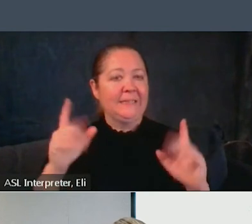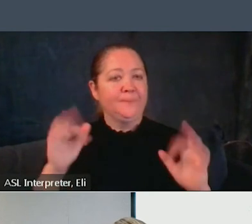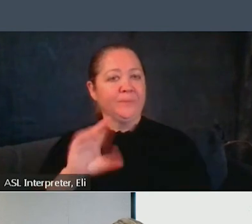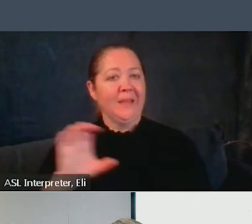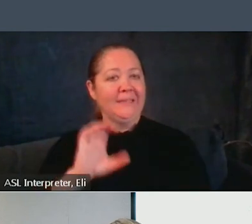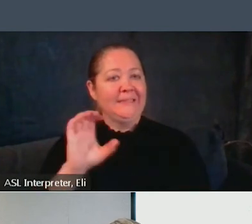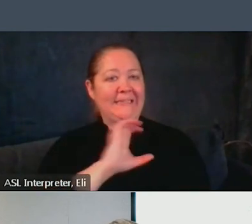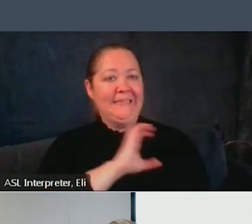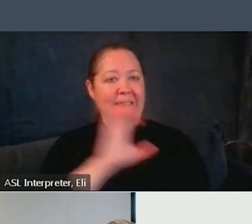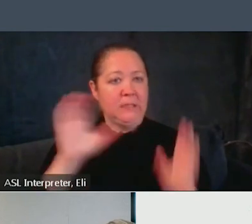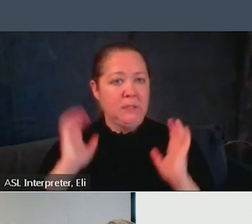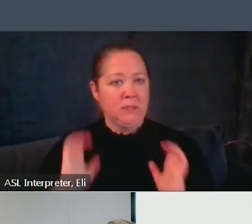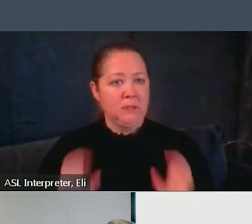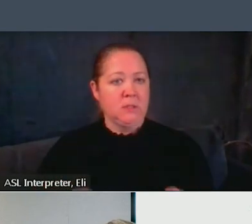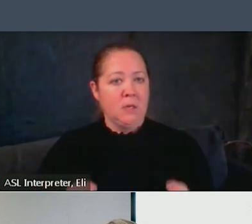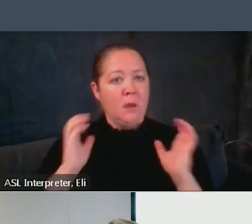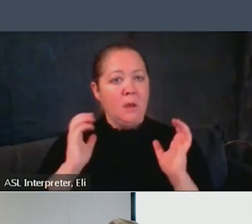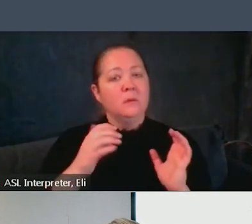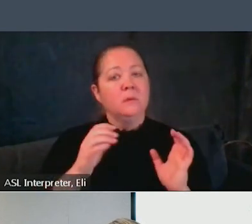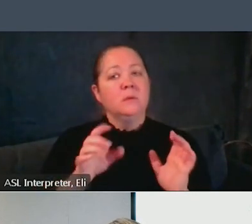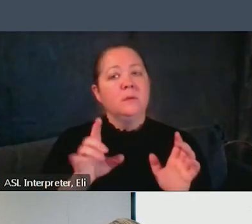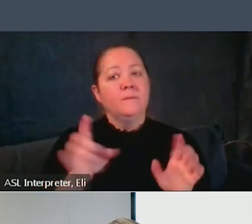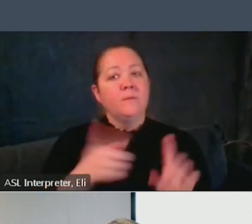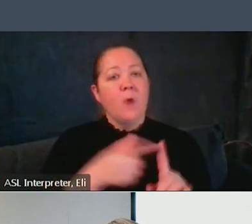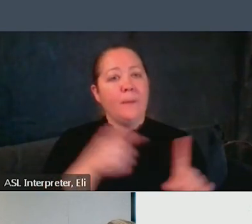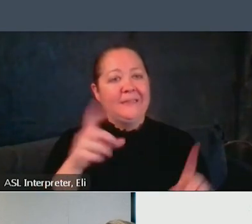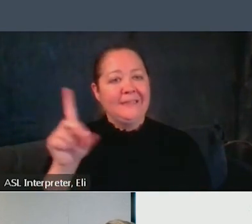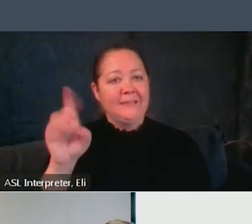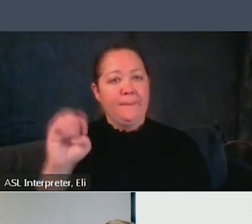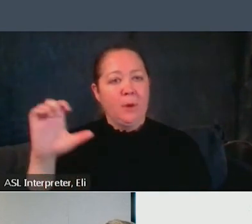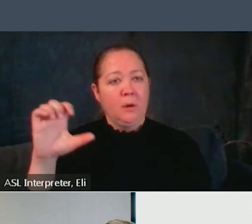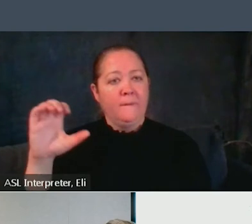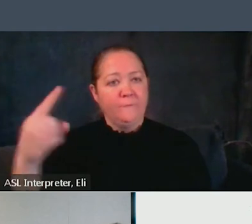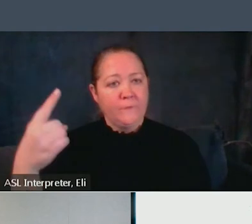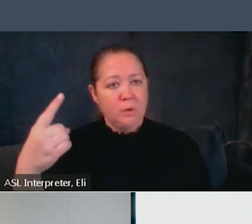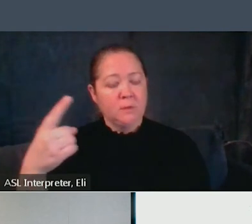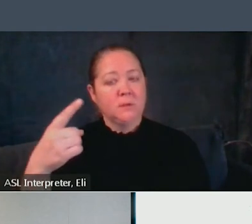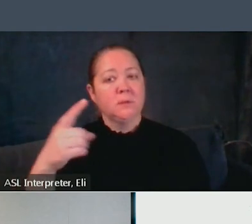so those of you who were talking today, the County is observing and hearing and,